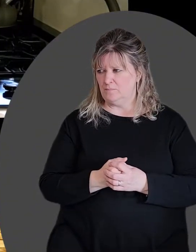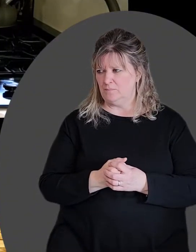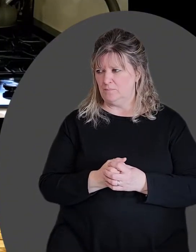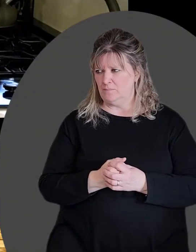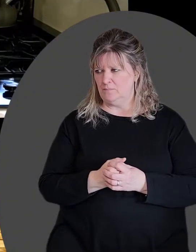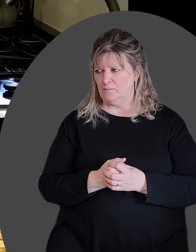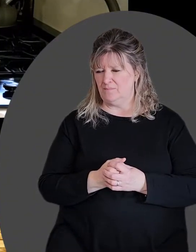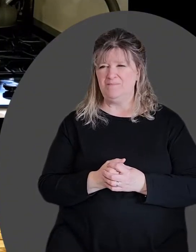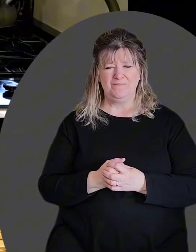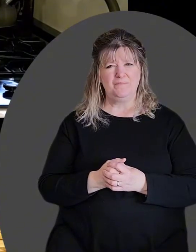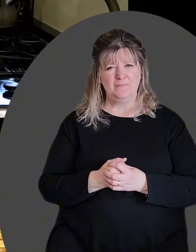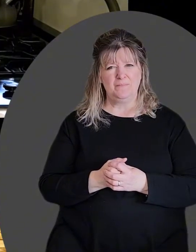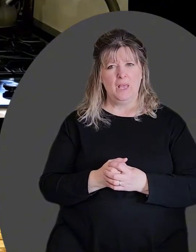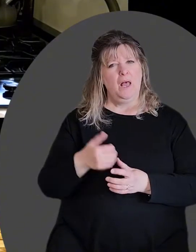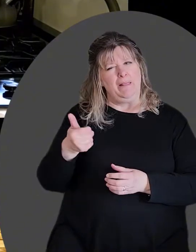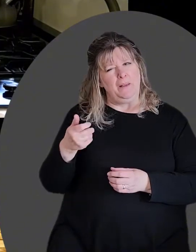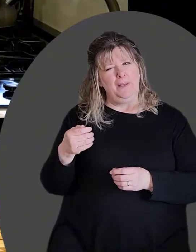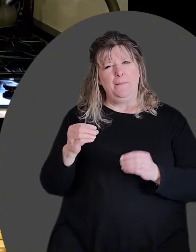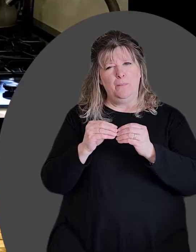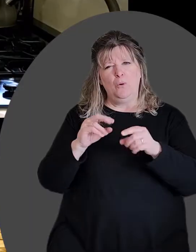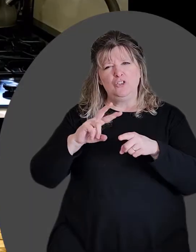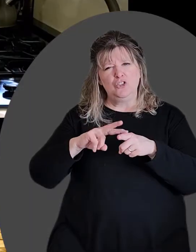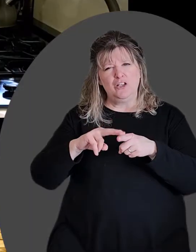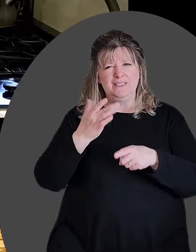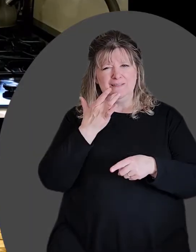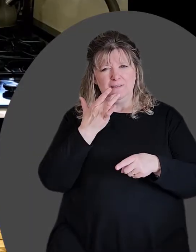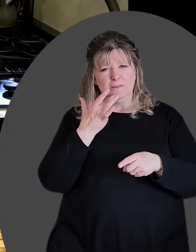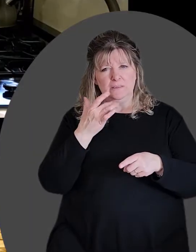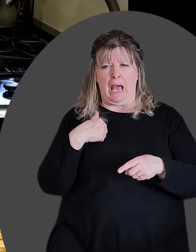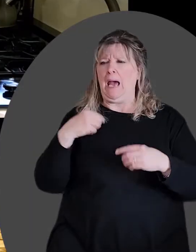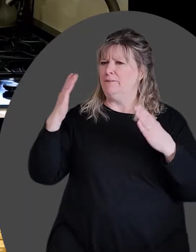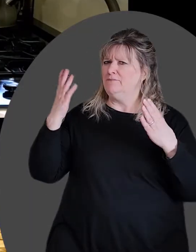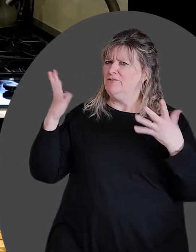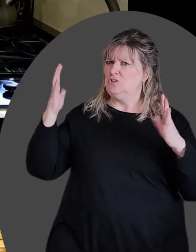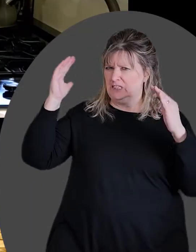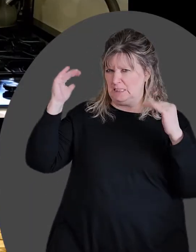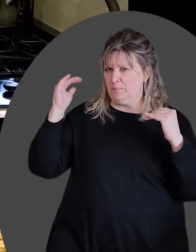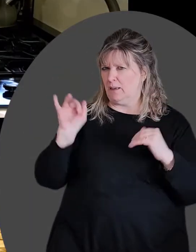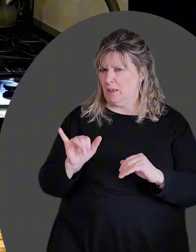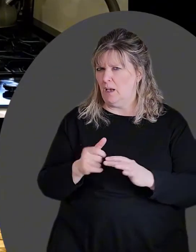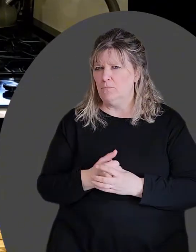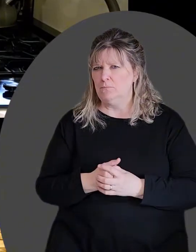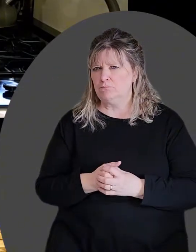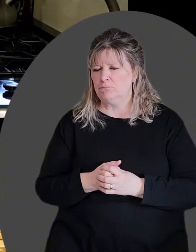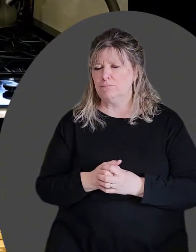it is a little bit saltier which I expected that um